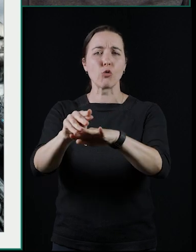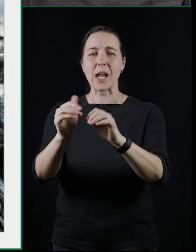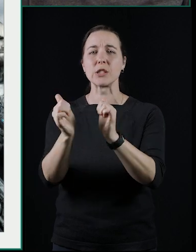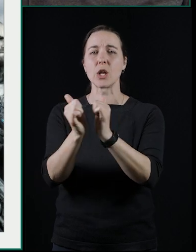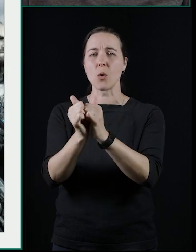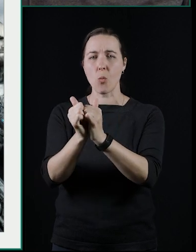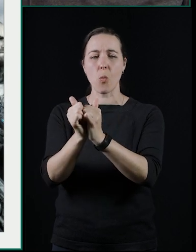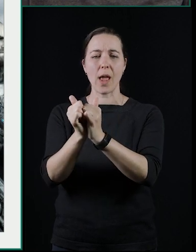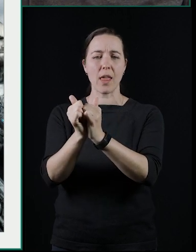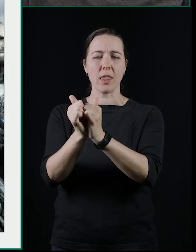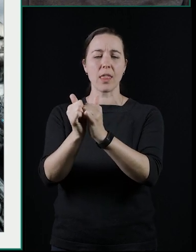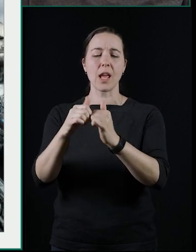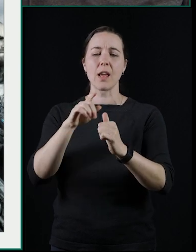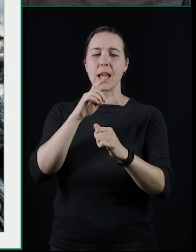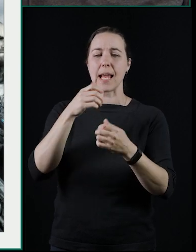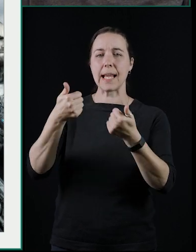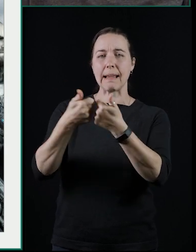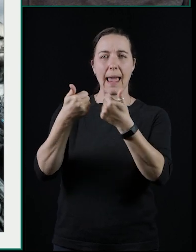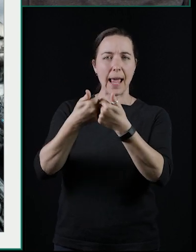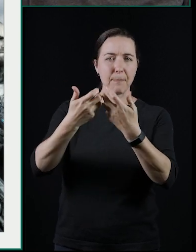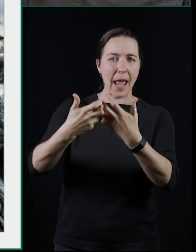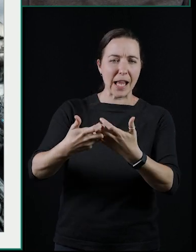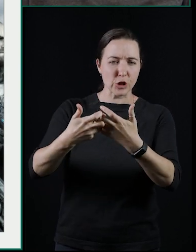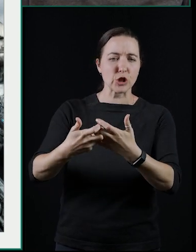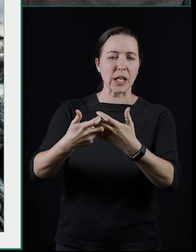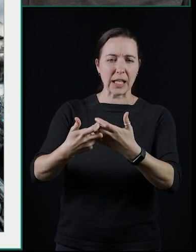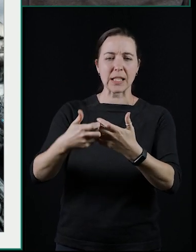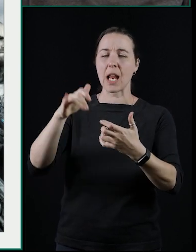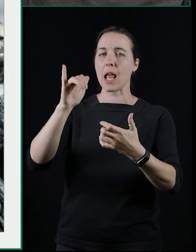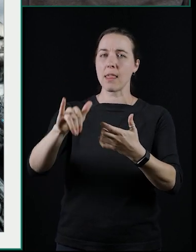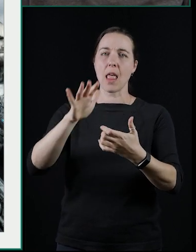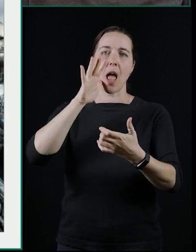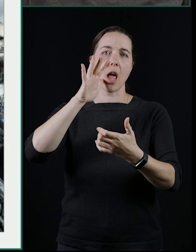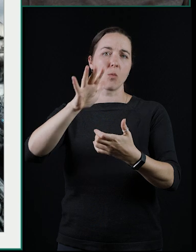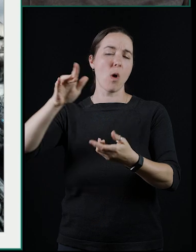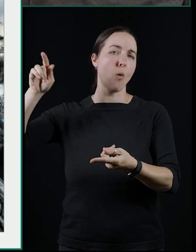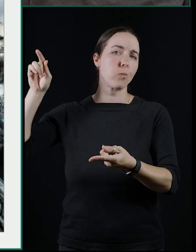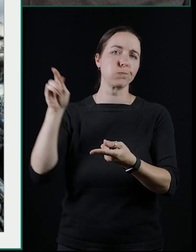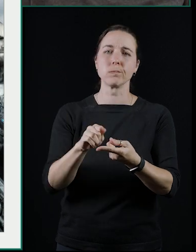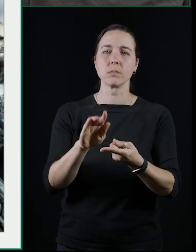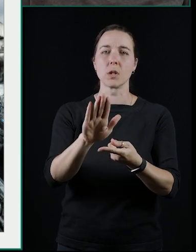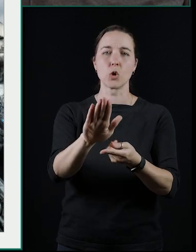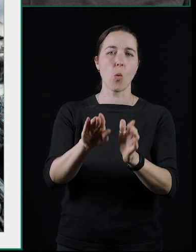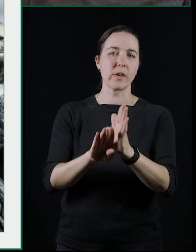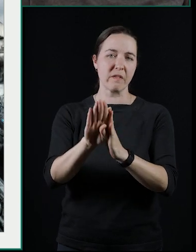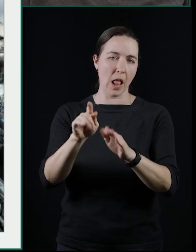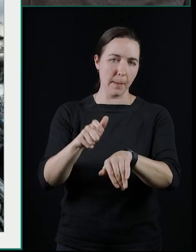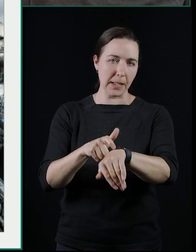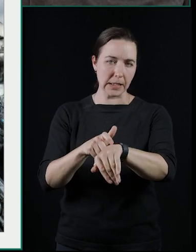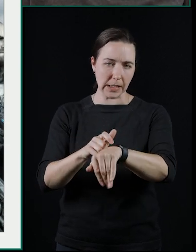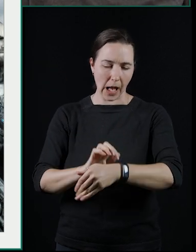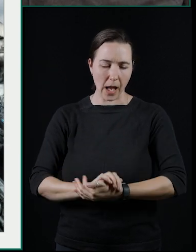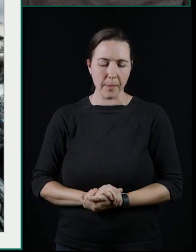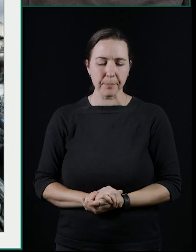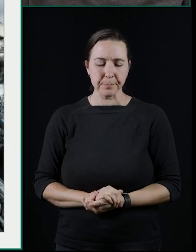with Unreal and Unity game engines. This will drastically cut down your development time.